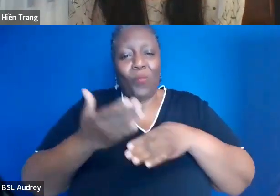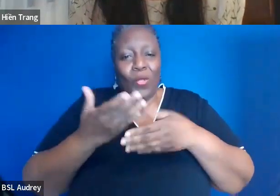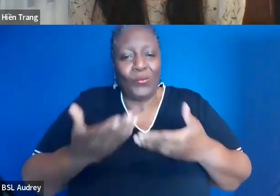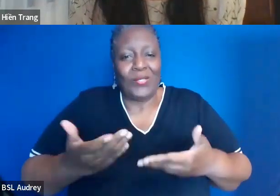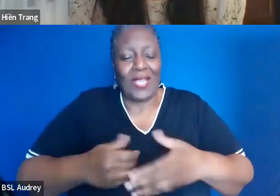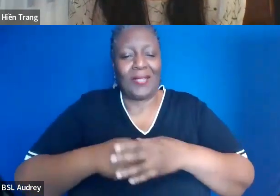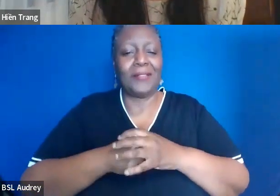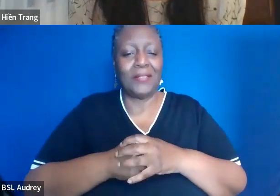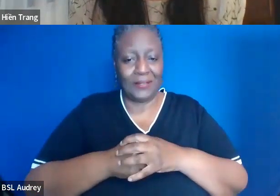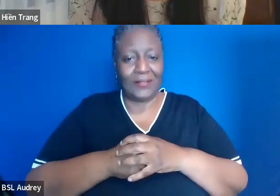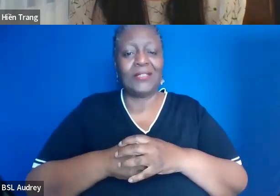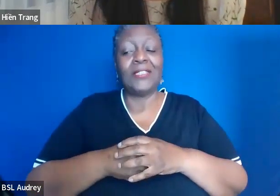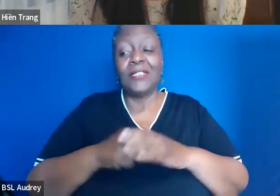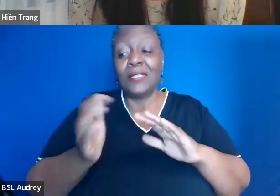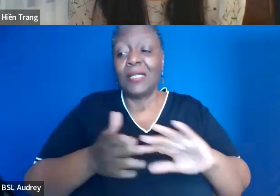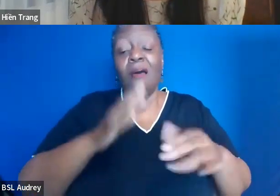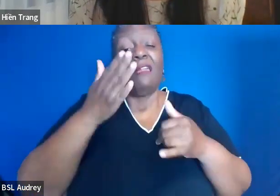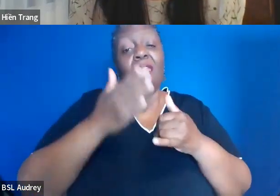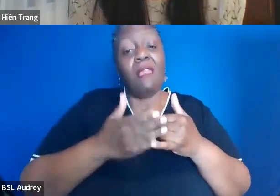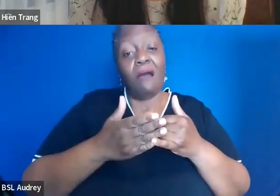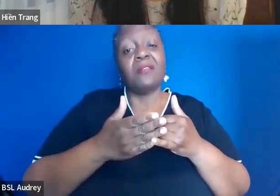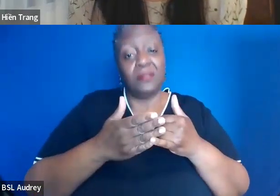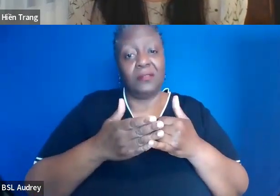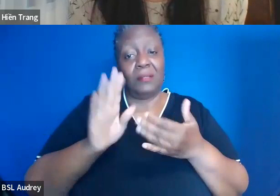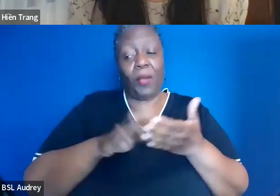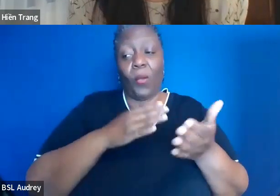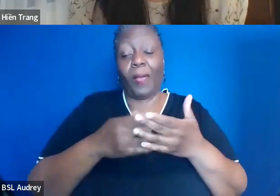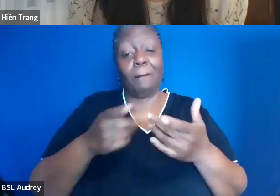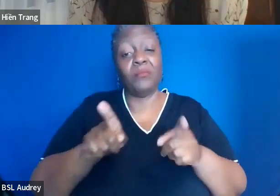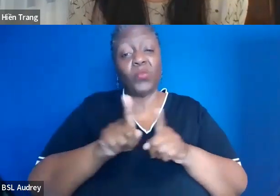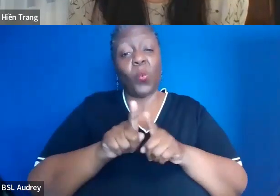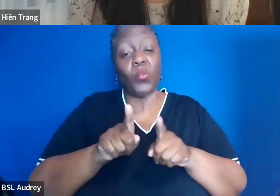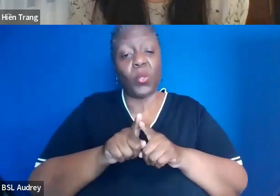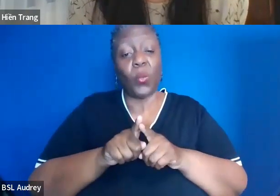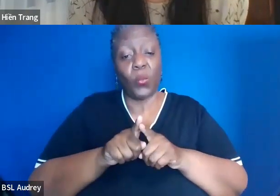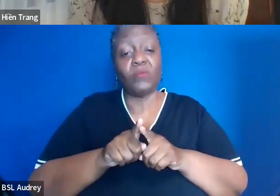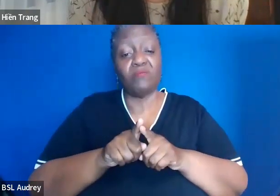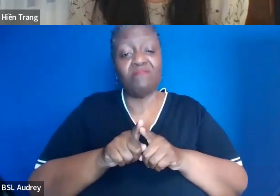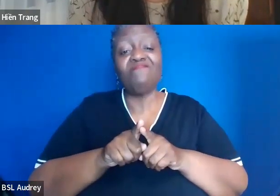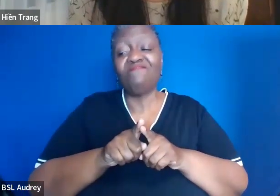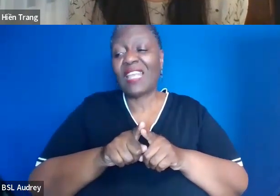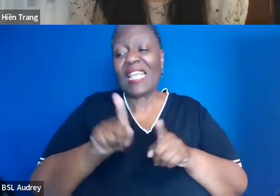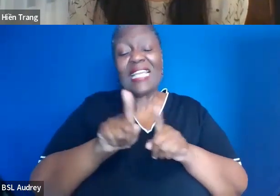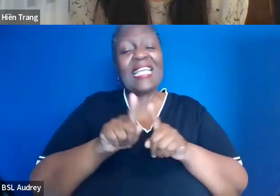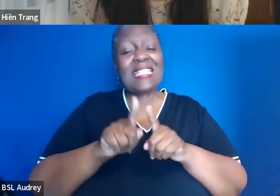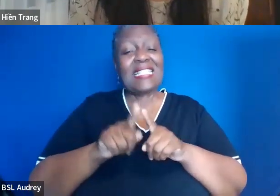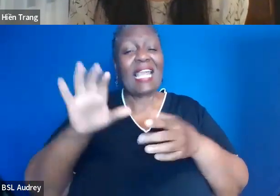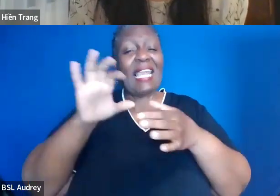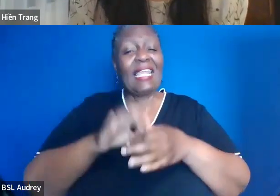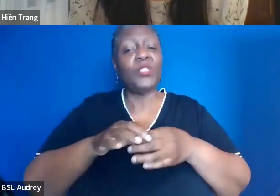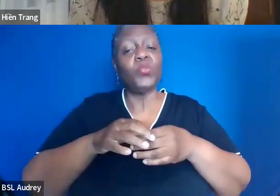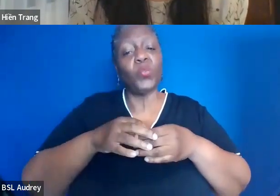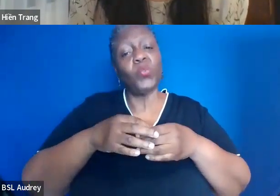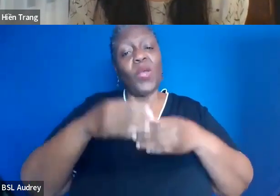and I'll move on to this last poem which is also a seasonal poem getting this forward into the fall